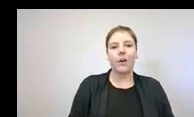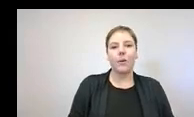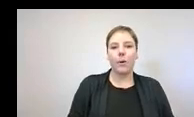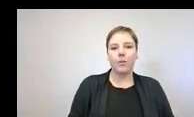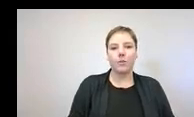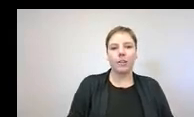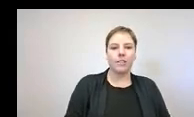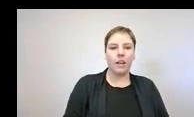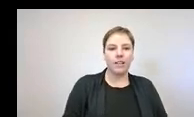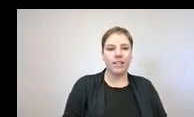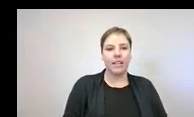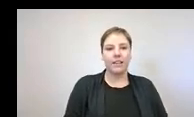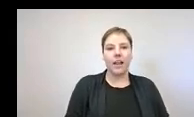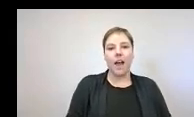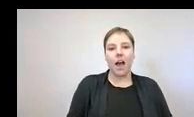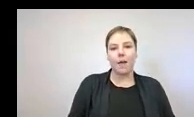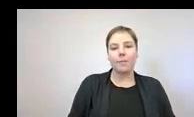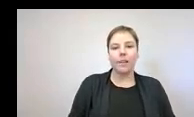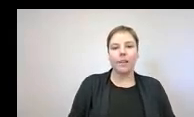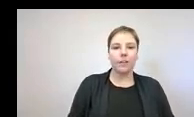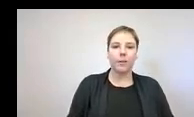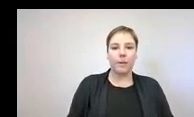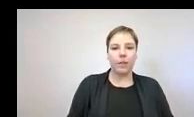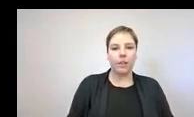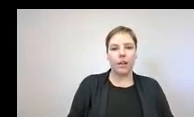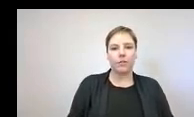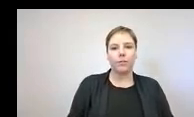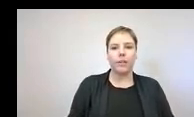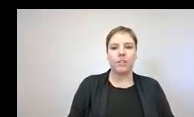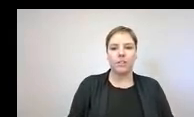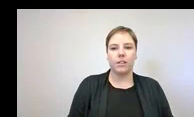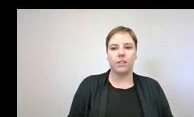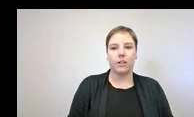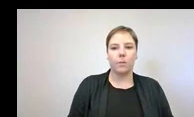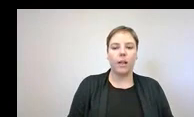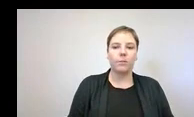Hello, bonjour, tansi. I’m Clair from the Family Law Information Centre.